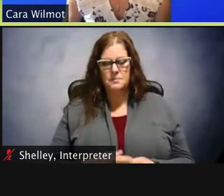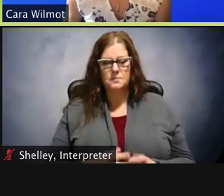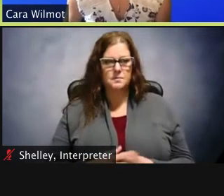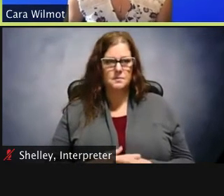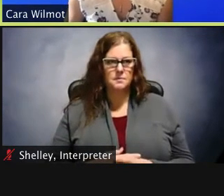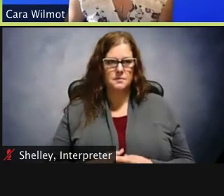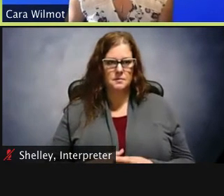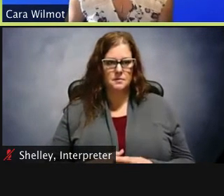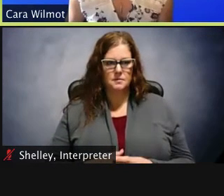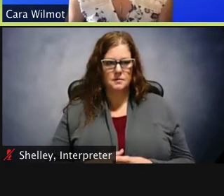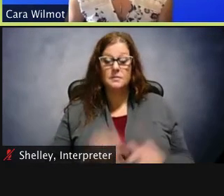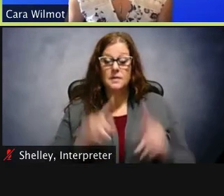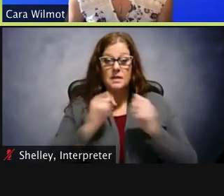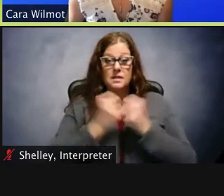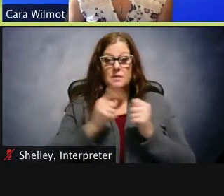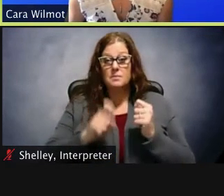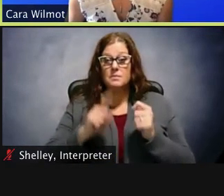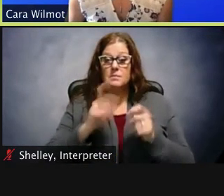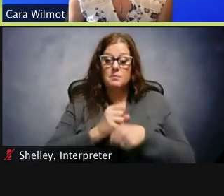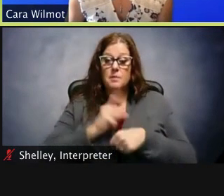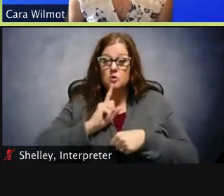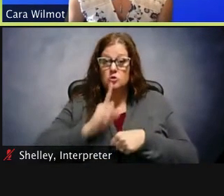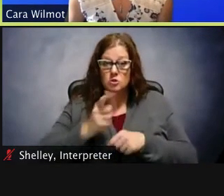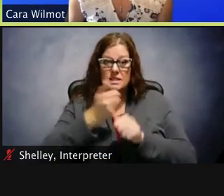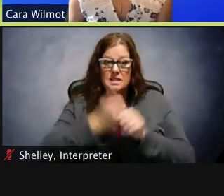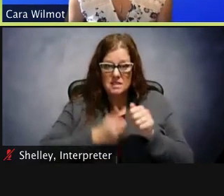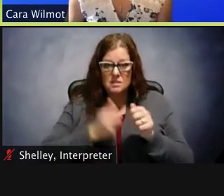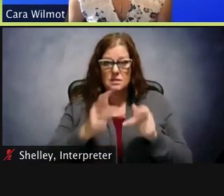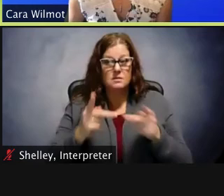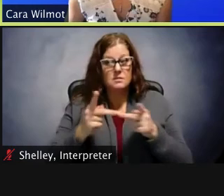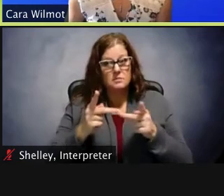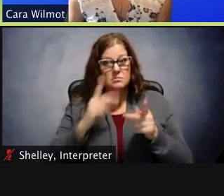The team must ensure that whatever setting is chosen that the communication plan